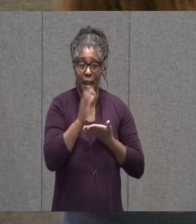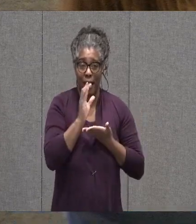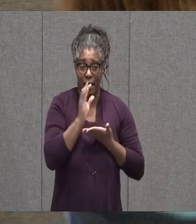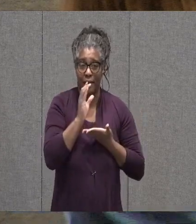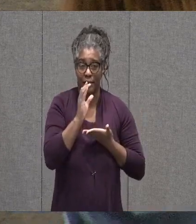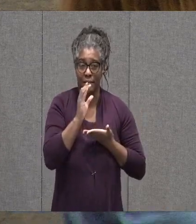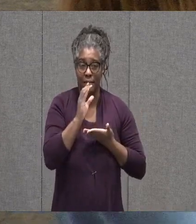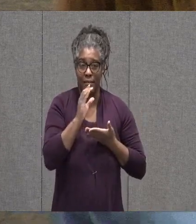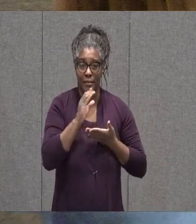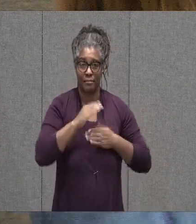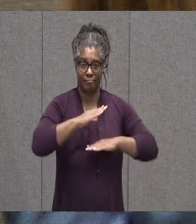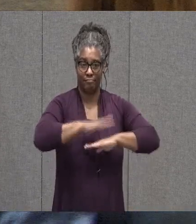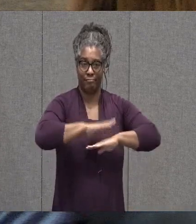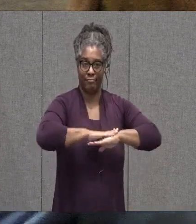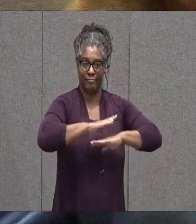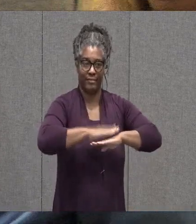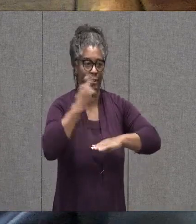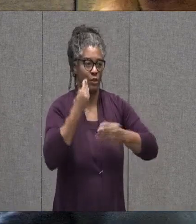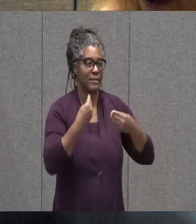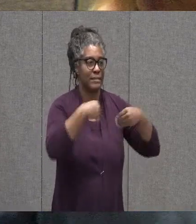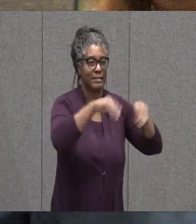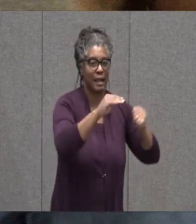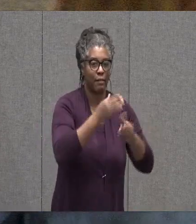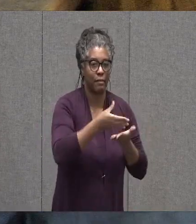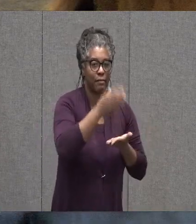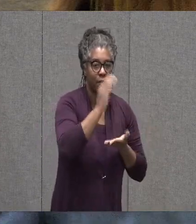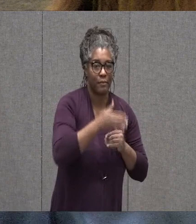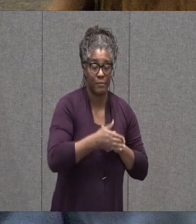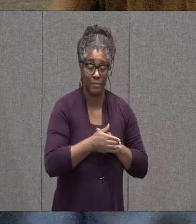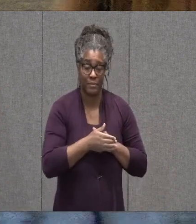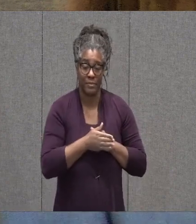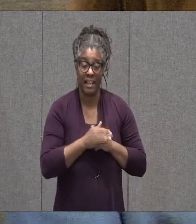And it says, this money is called income. That's our word.